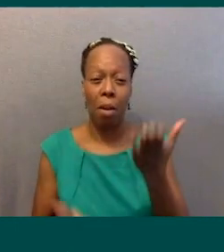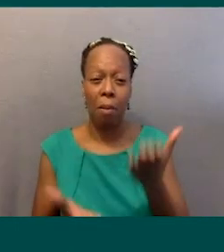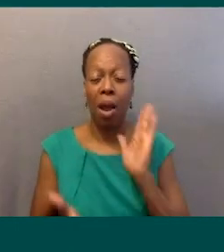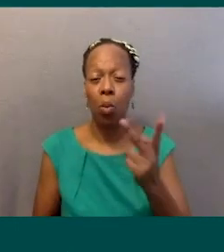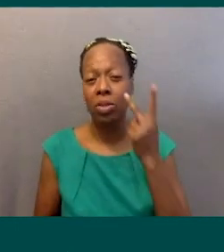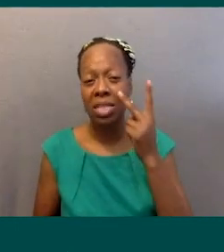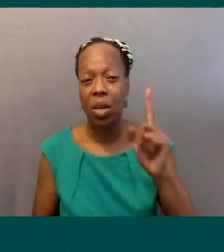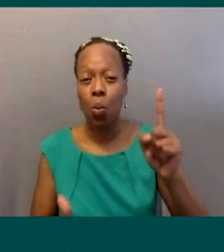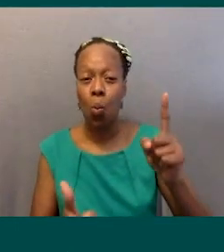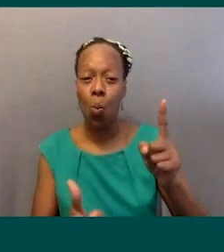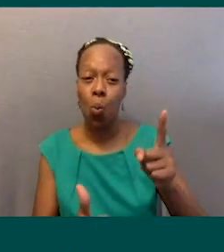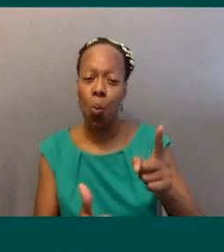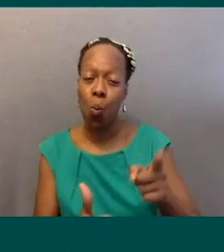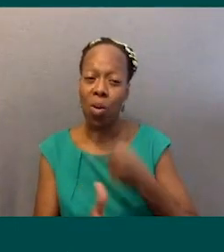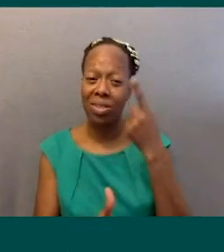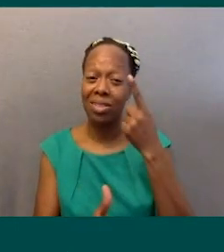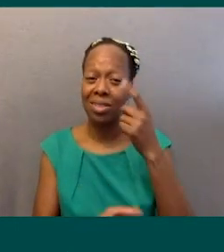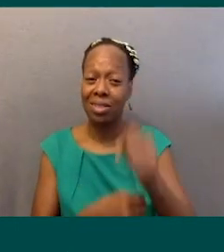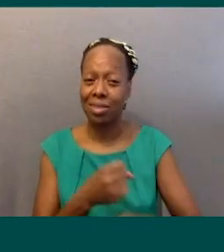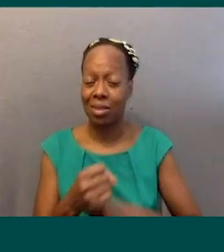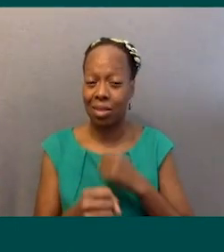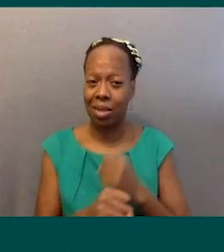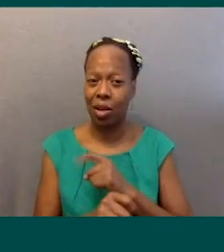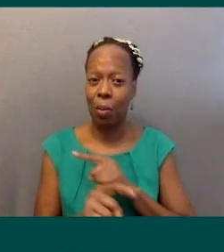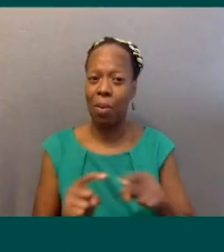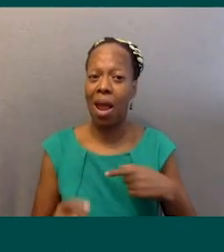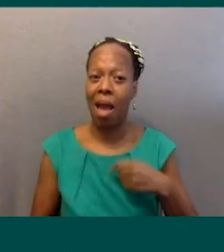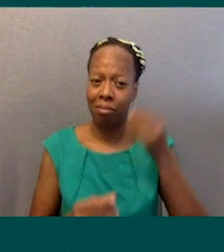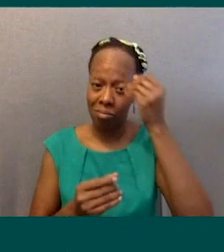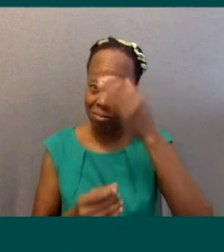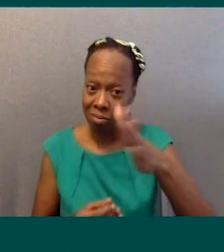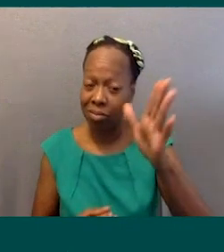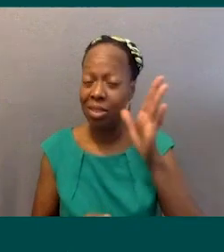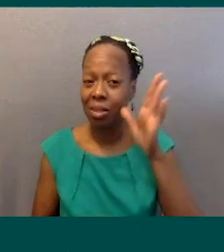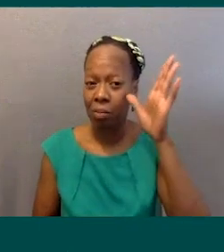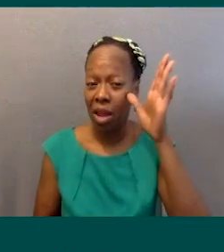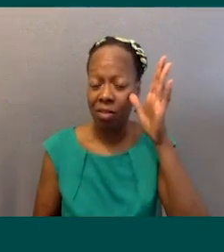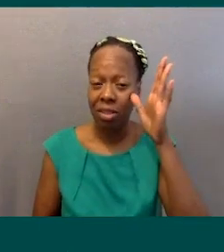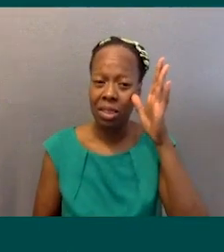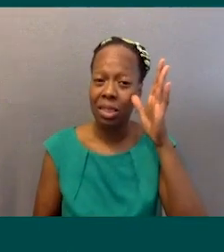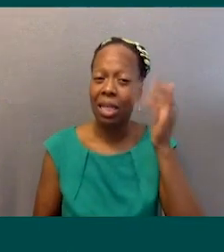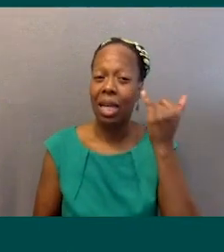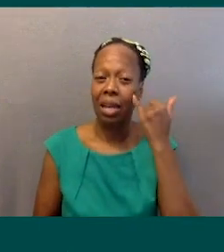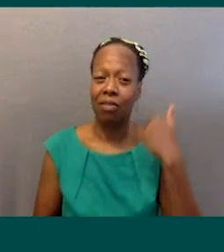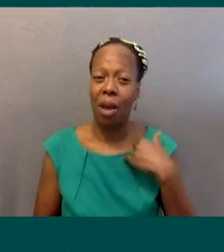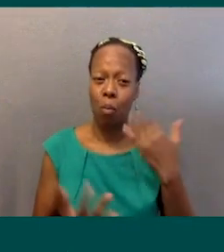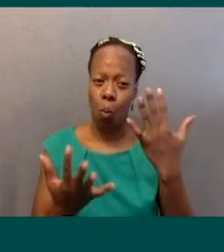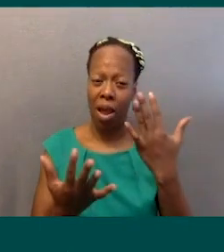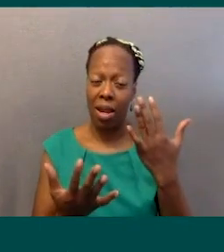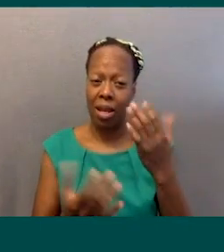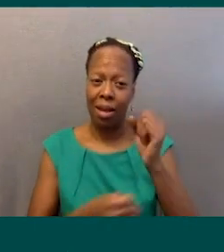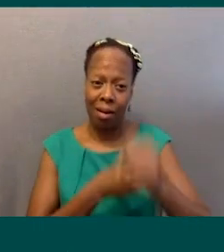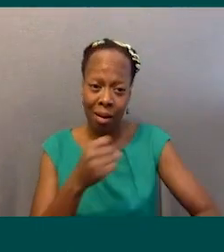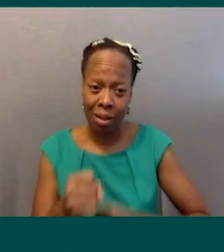But again, I tell the parents in the interim, whether it's once a year, whether it's a year, I'm gonna be waiting to see them or six months,